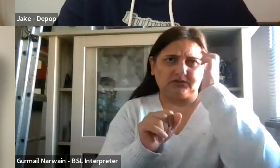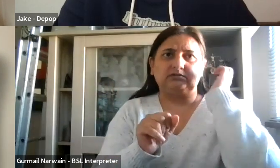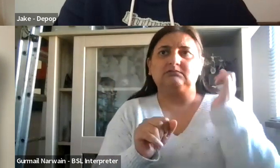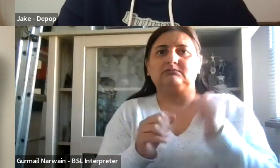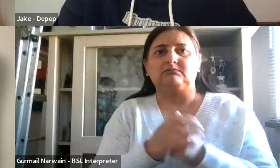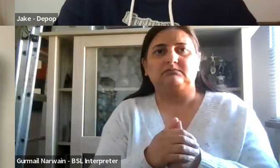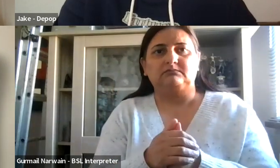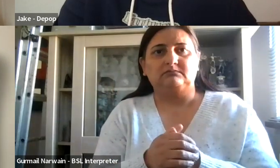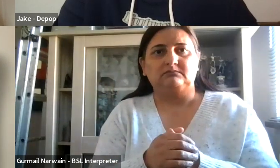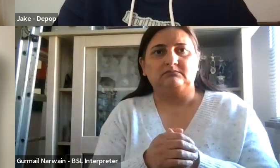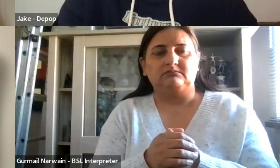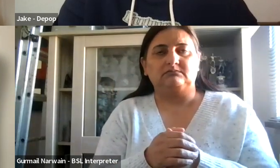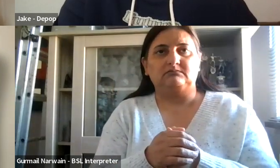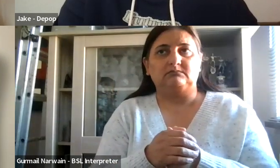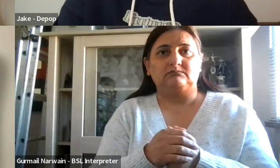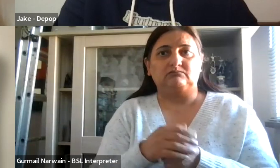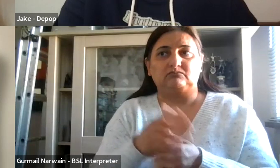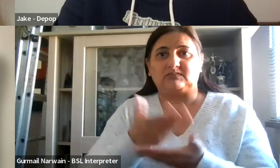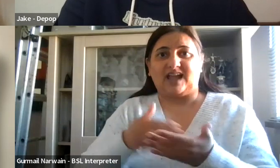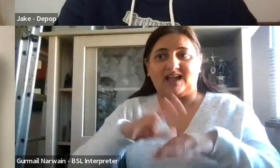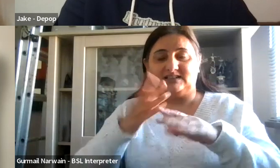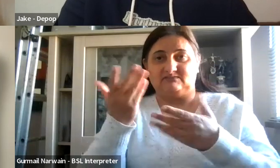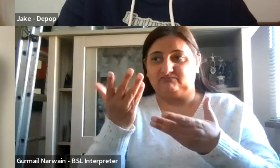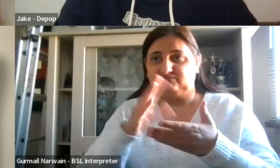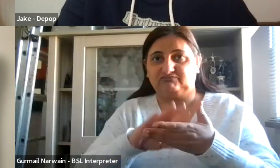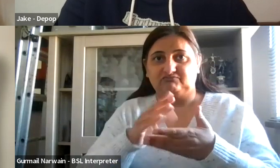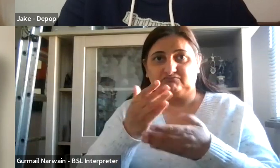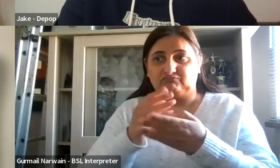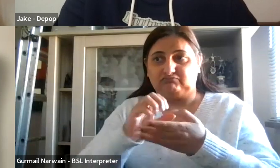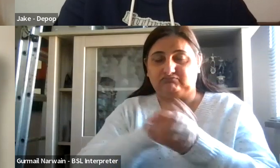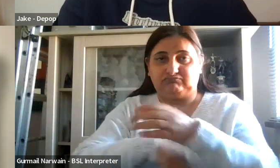Or is there? Is there space for those real hands on creatives to get in and actually manufacture things?